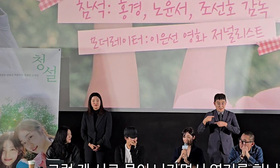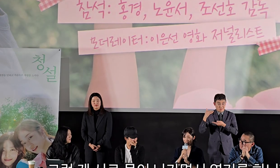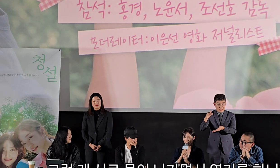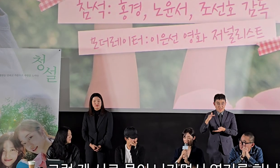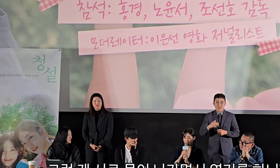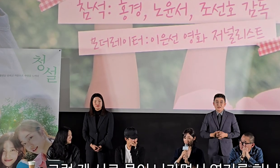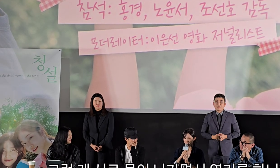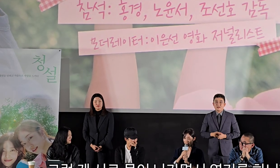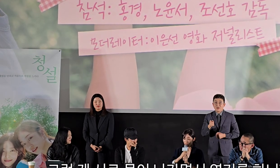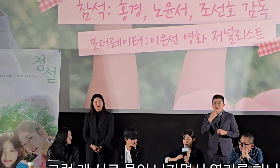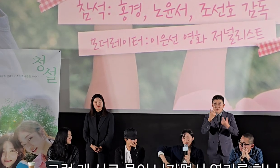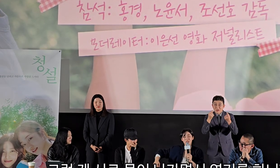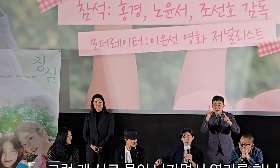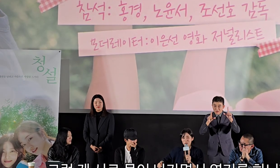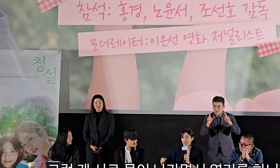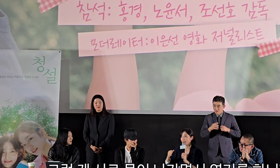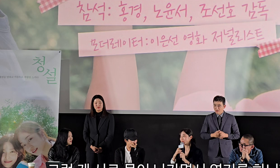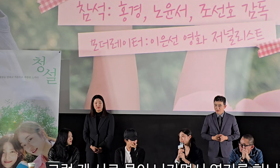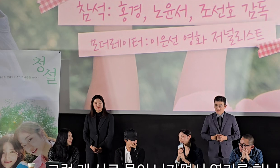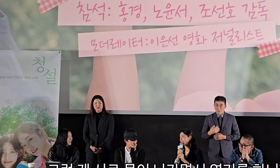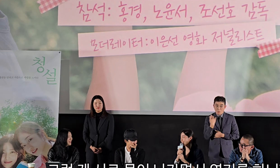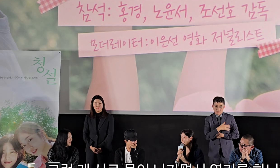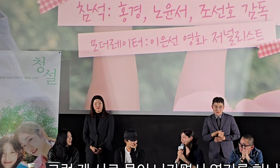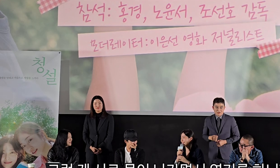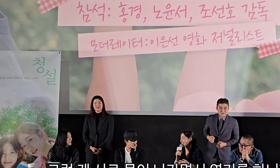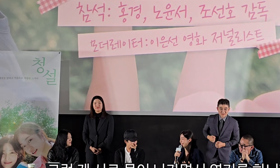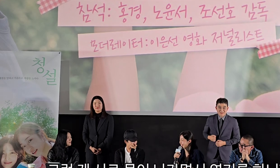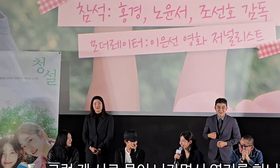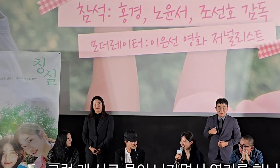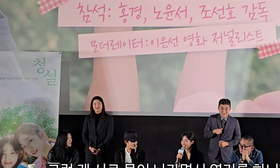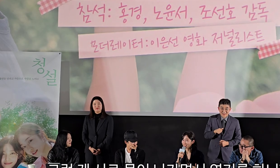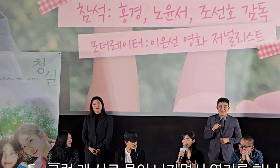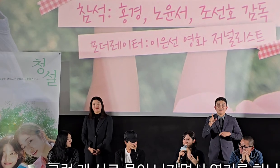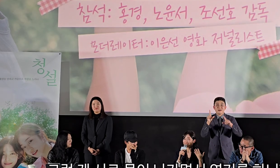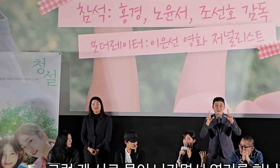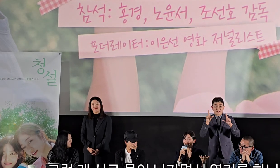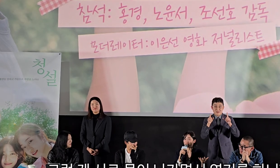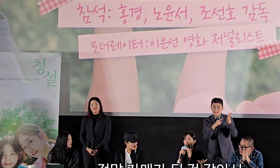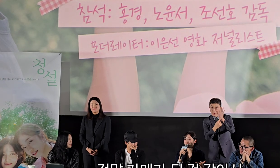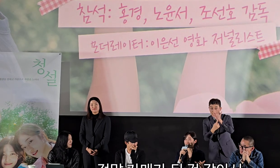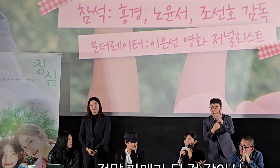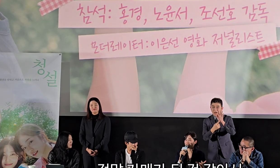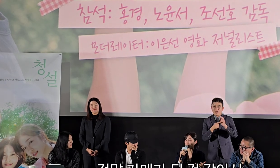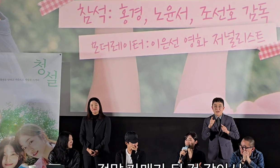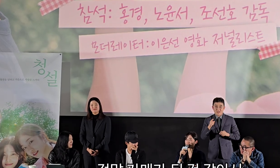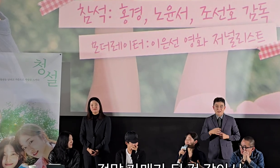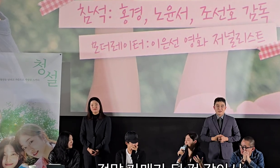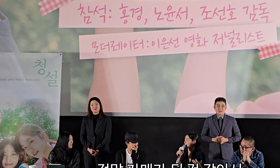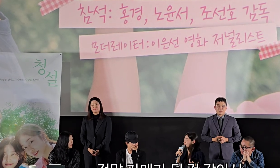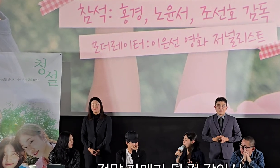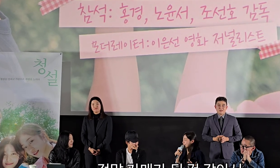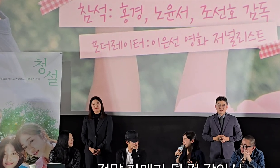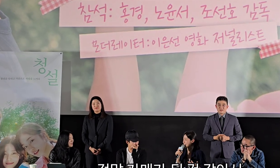When we acted like that with our bodies moving, it really felt like we were sisters,